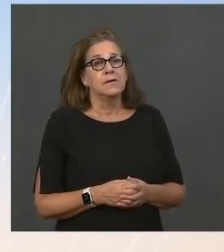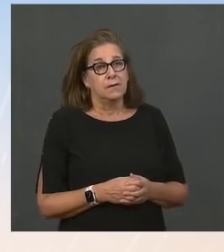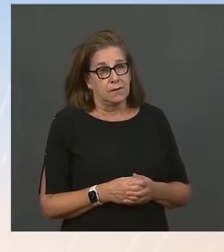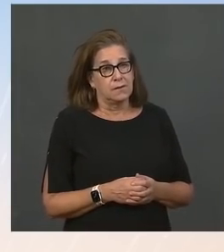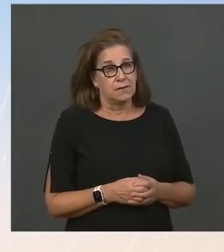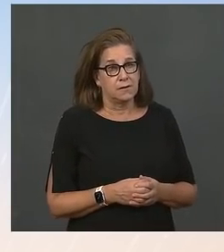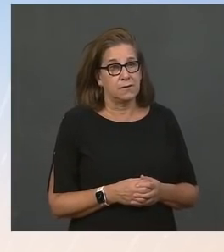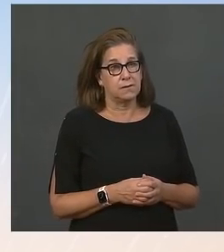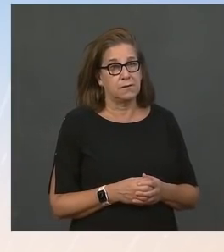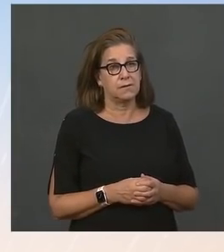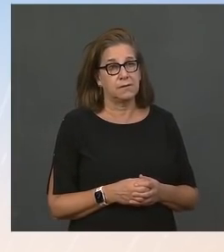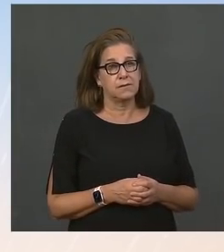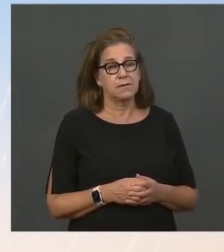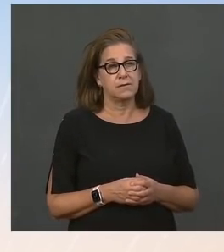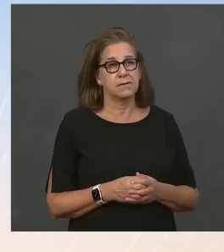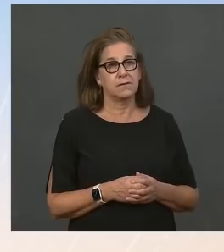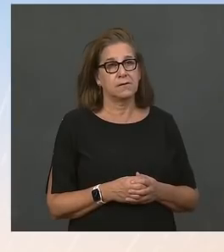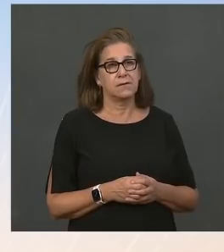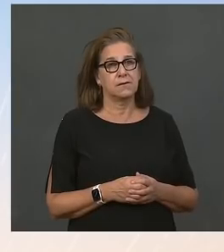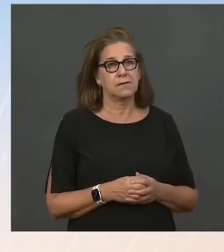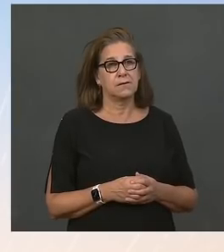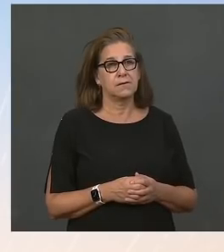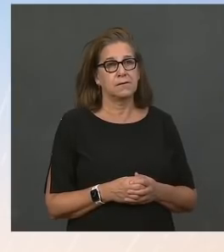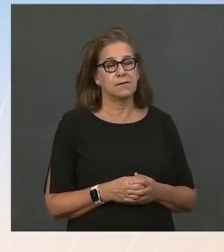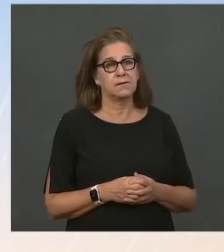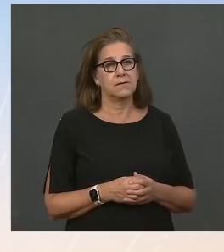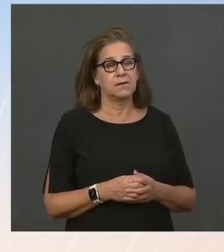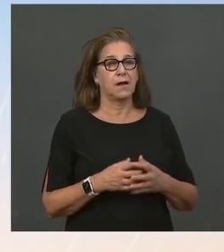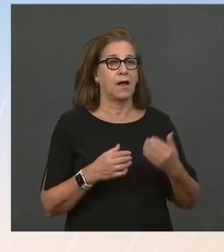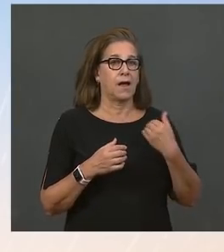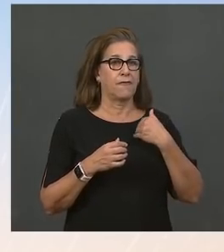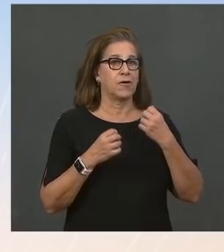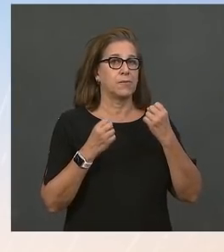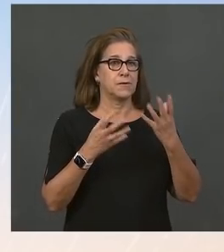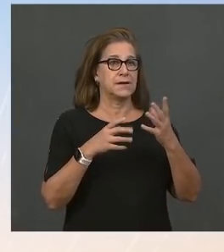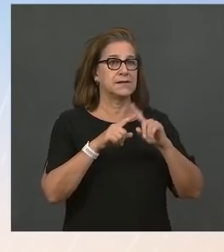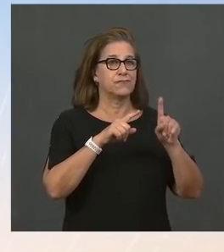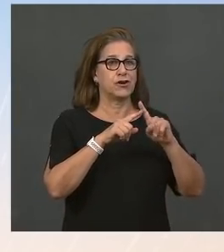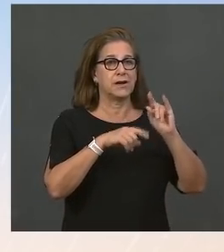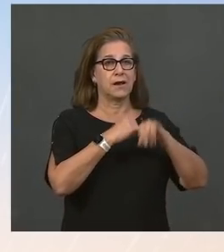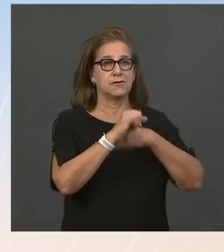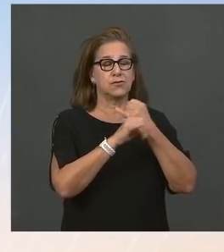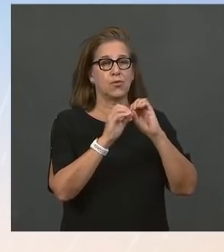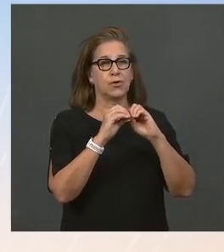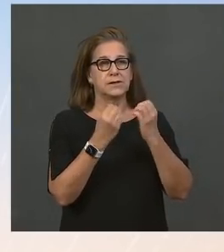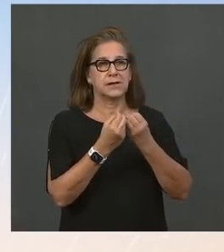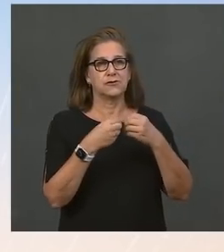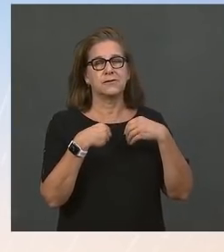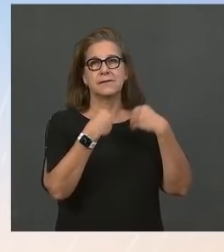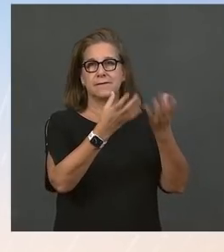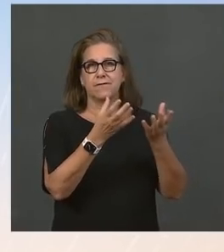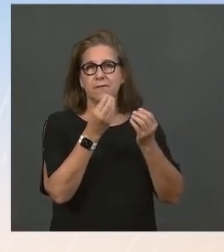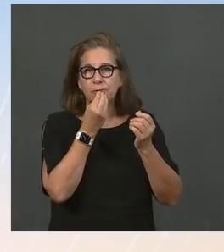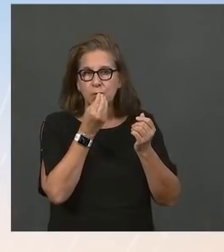like the World Food Program to provide that assistance. In terms of the NATO conference, I know our Secretary of Defense spoke to that. I'd point you to his comments